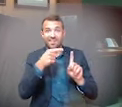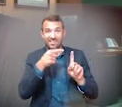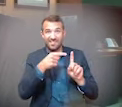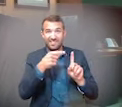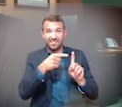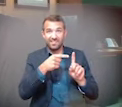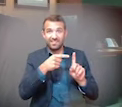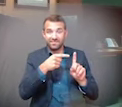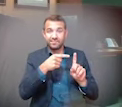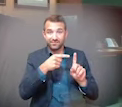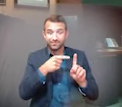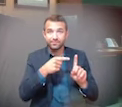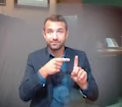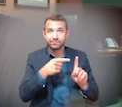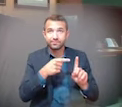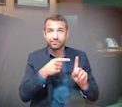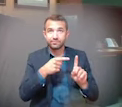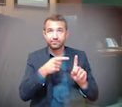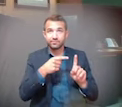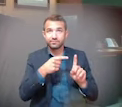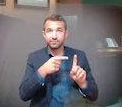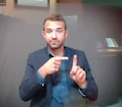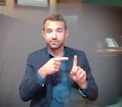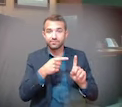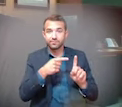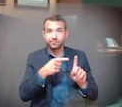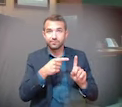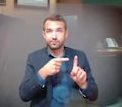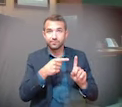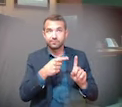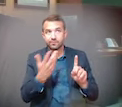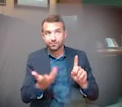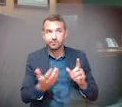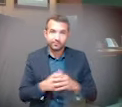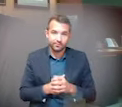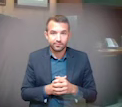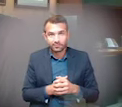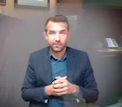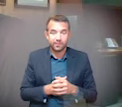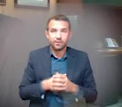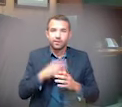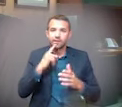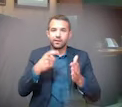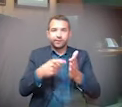of COVID-19 is something that you have to fear.